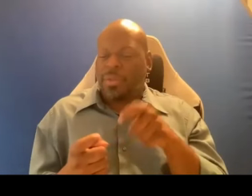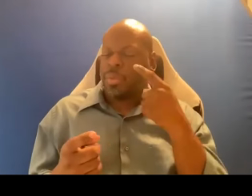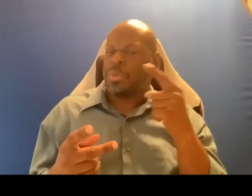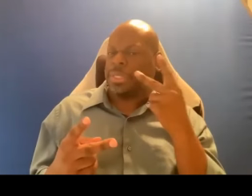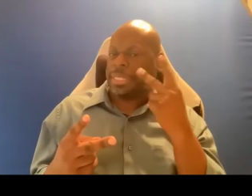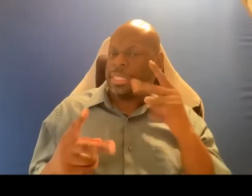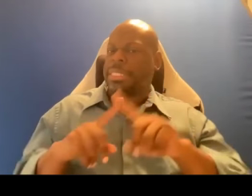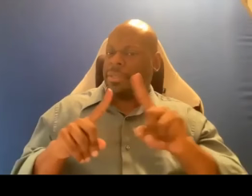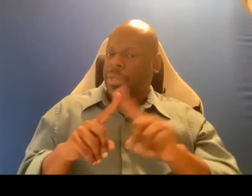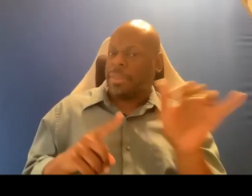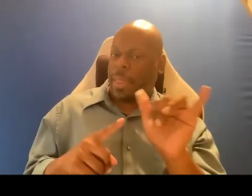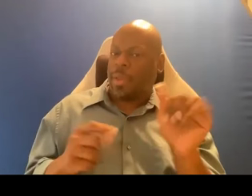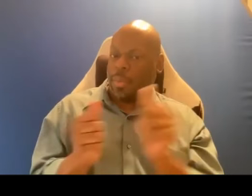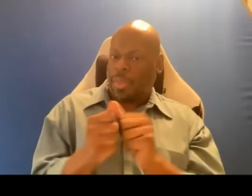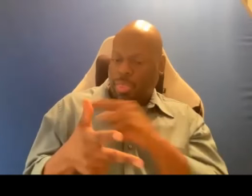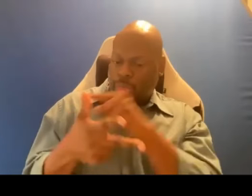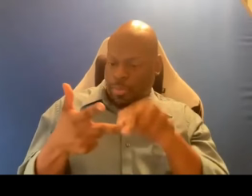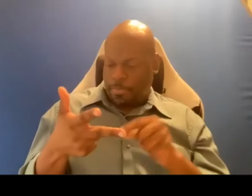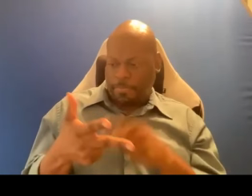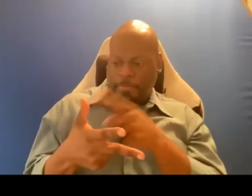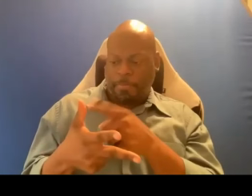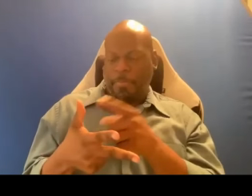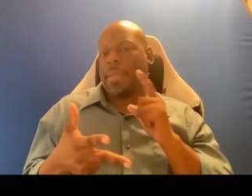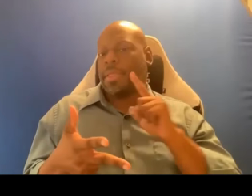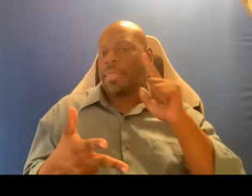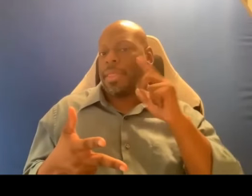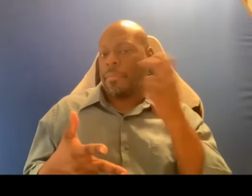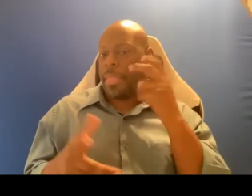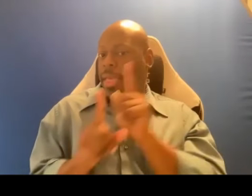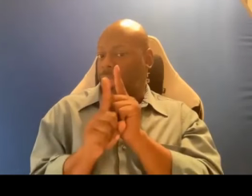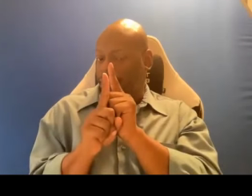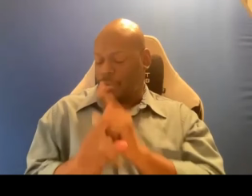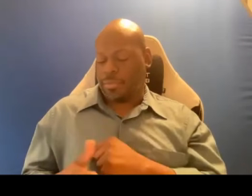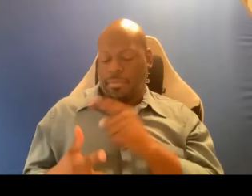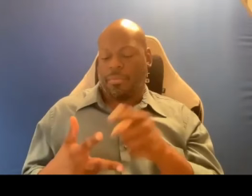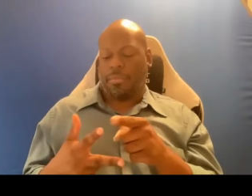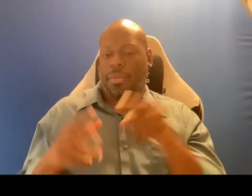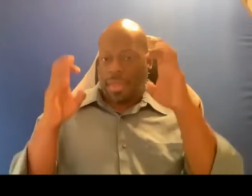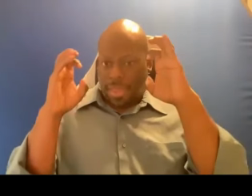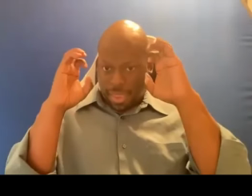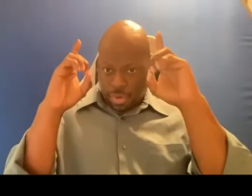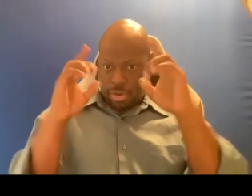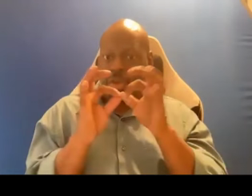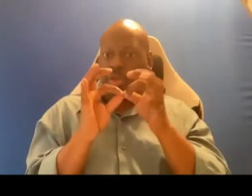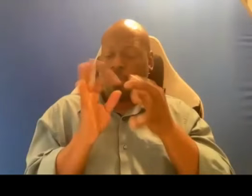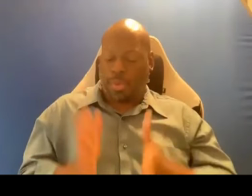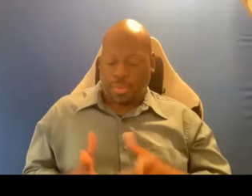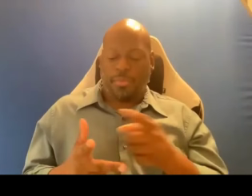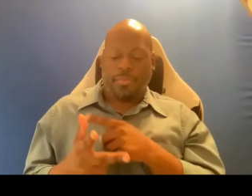Educational Interpreters, and Spoken Language Facilitators, and how they may support students with DeafBlindness in their educational settings.